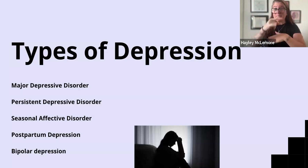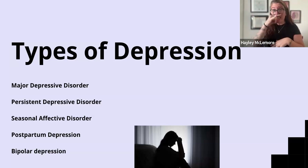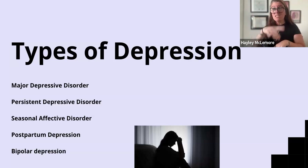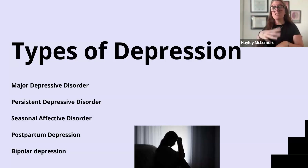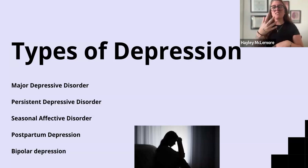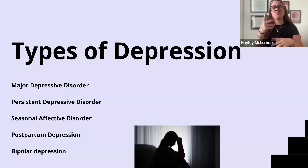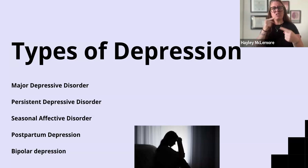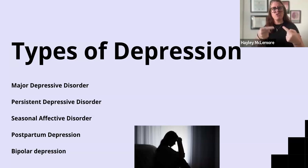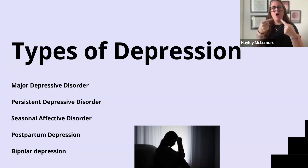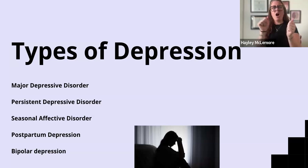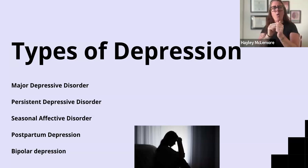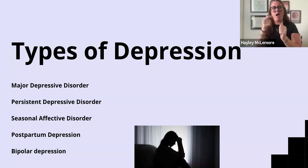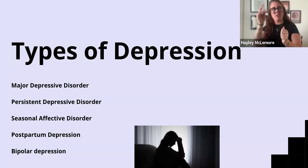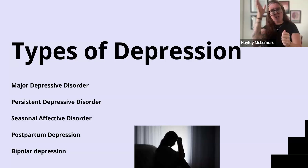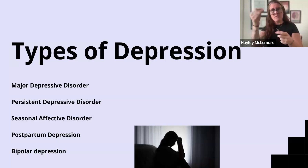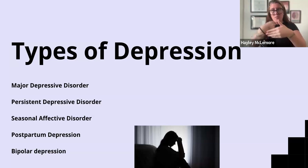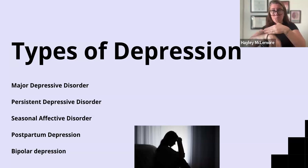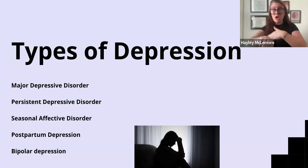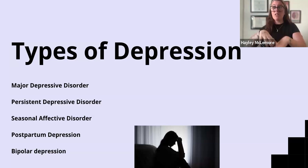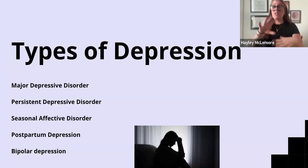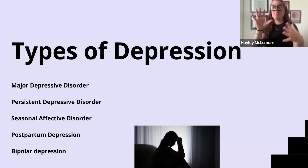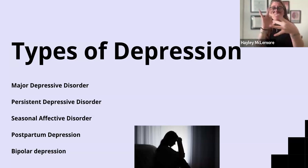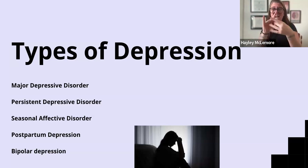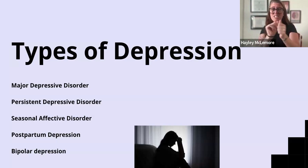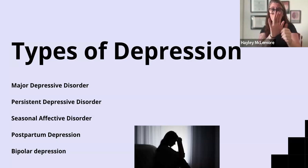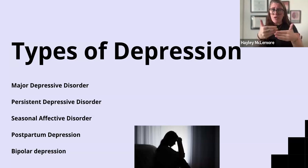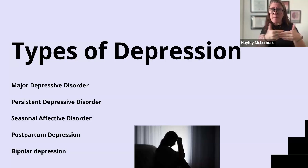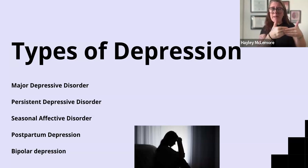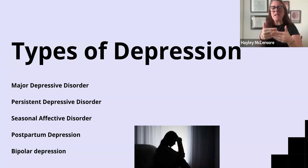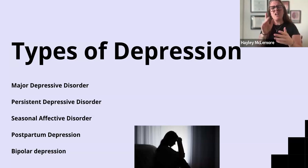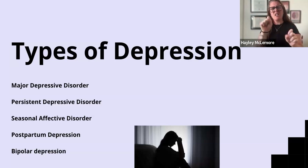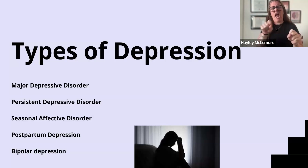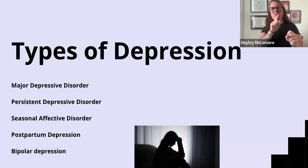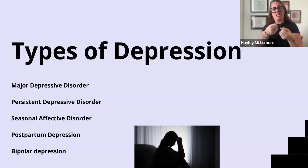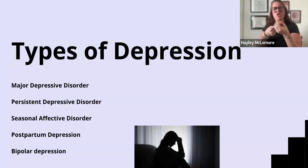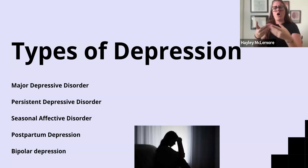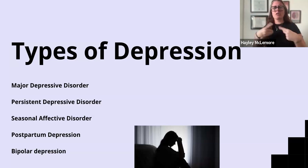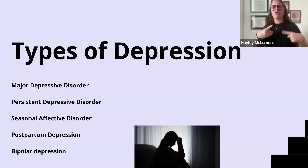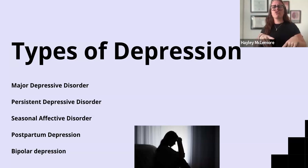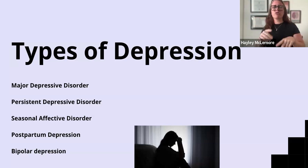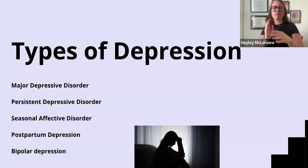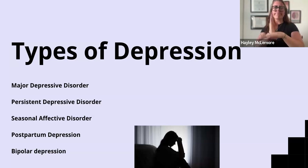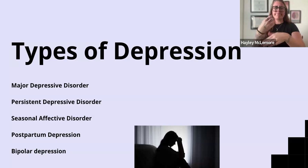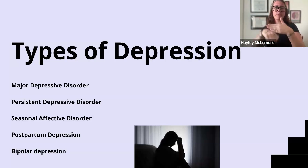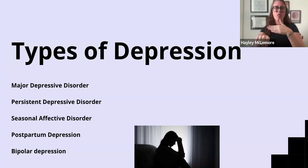Oftentimes, parents who have children really struggle with-- with dealing with that after birth and the impacts that a baby--